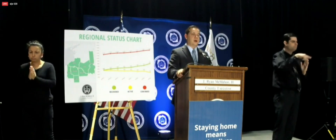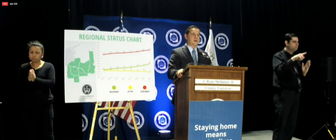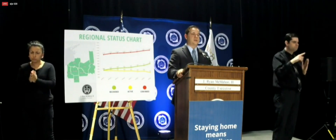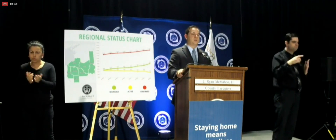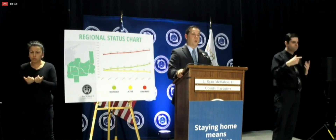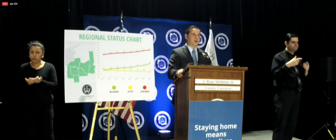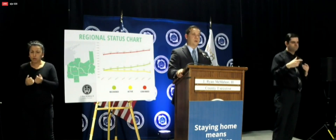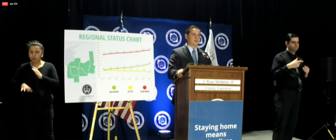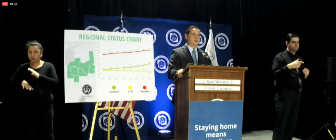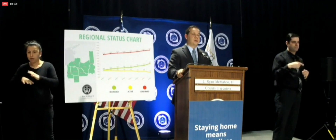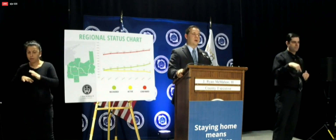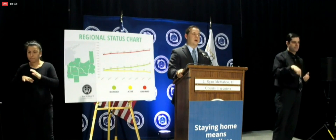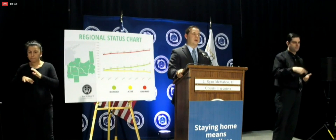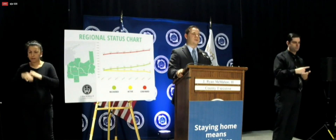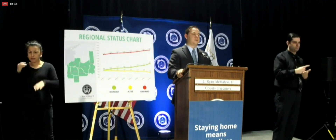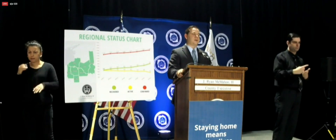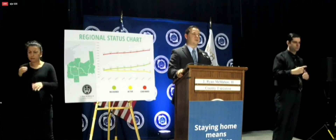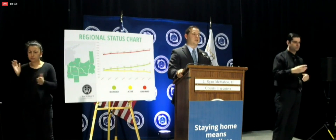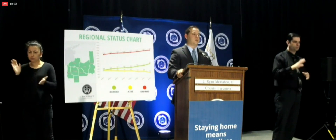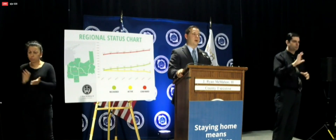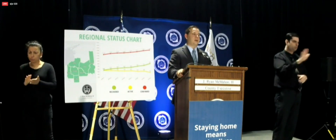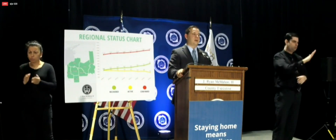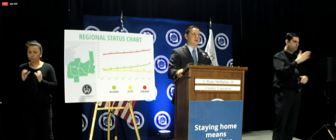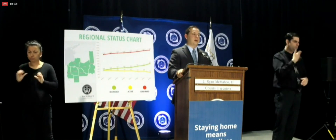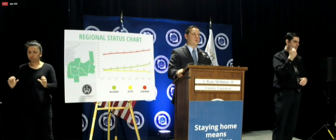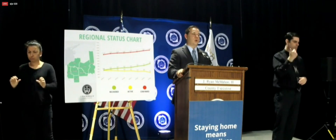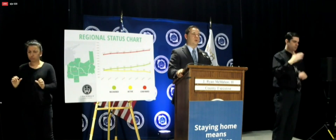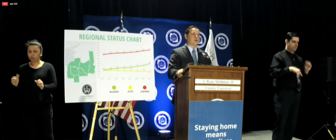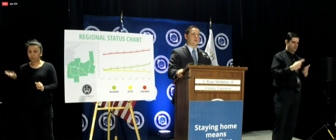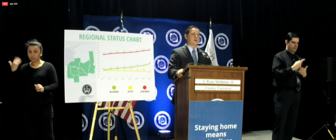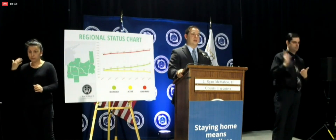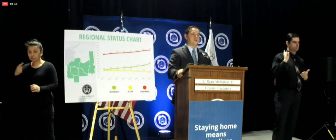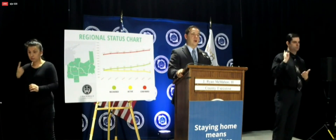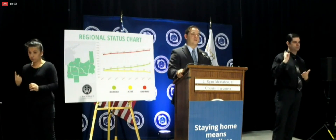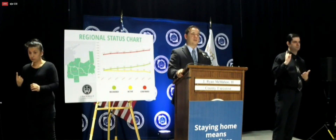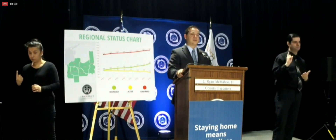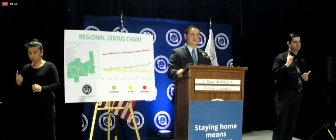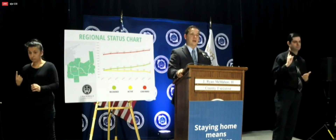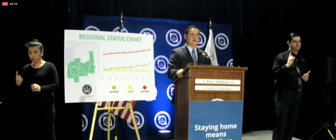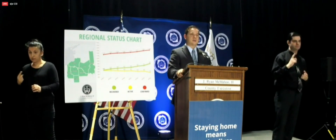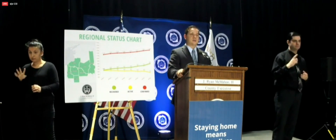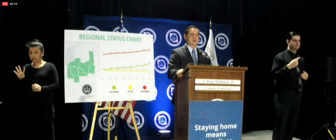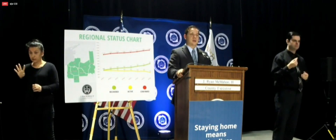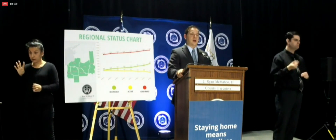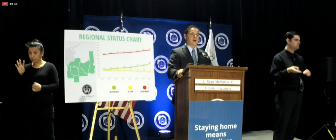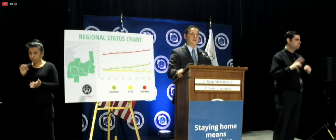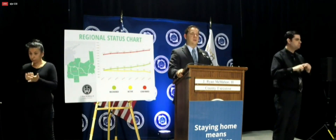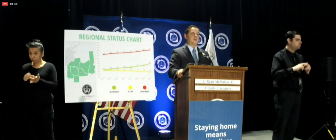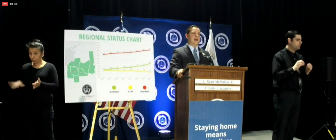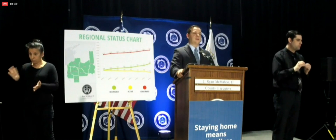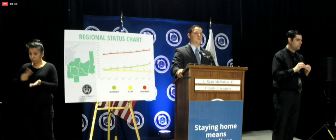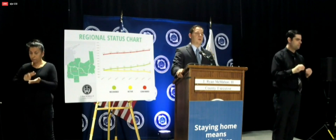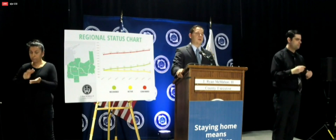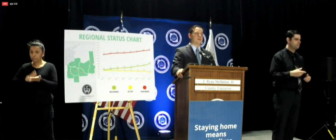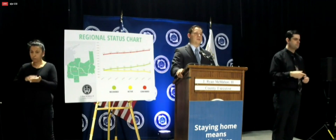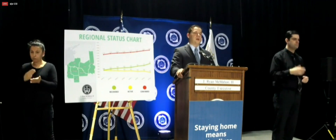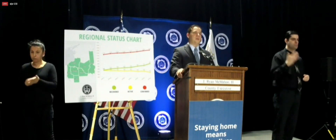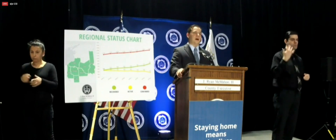DISTANCE, AND TO DO BETTER THAN YOU DID THE WEEK BEFORE. AND IT IS IMPORTANT ESPECIALLY